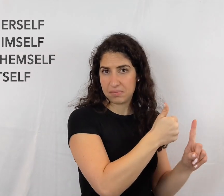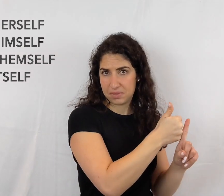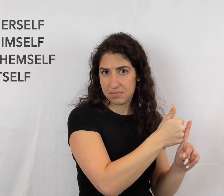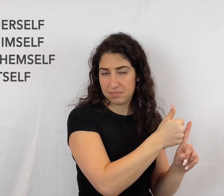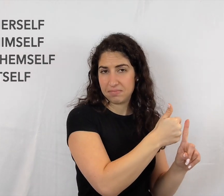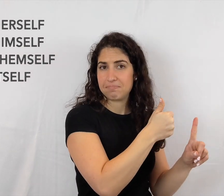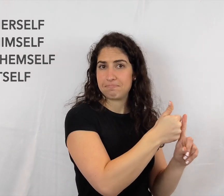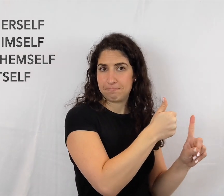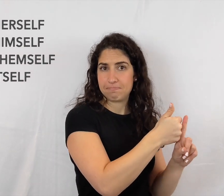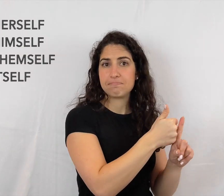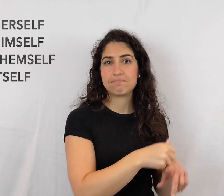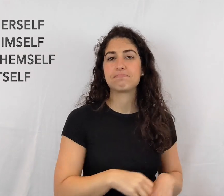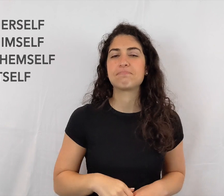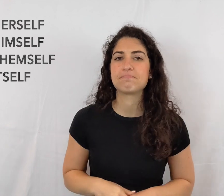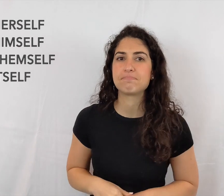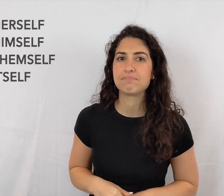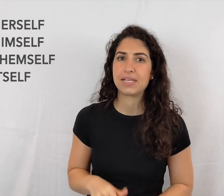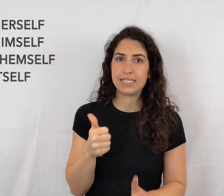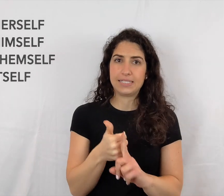THEMSELF as a singular.